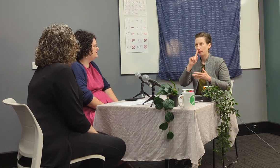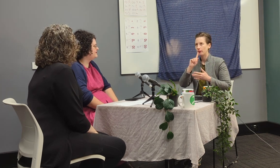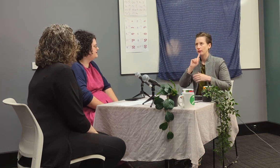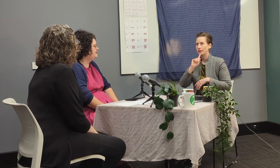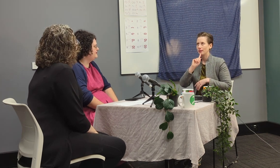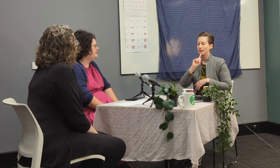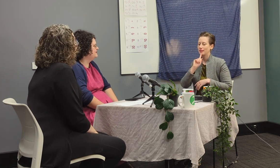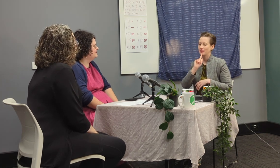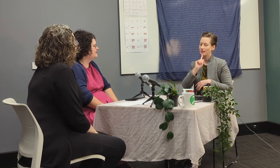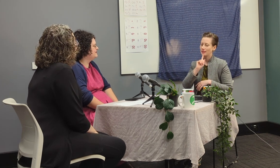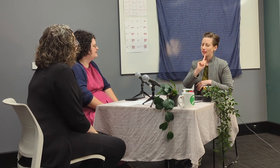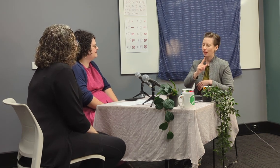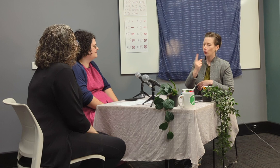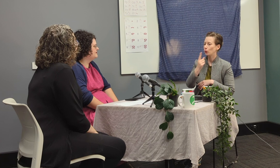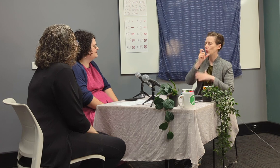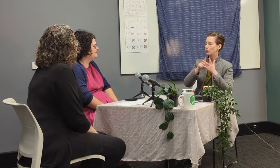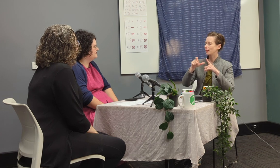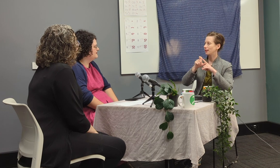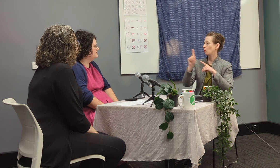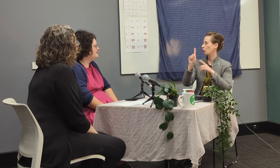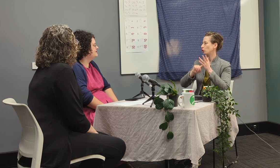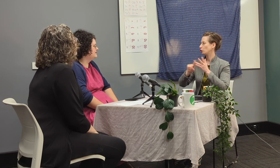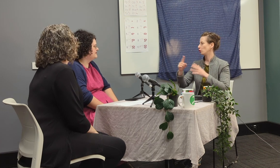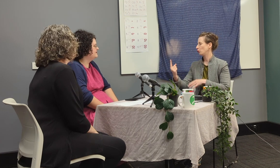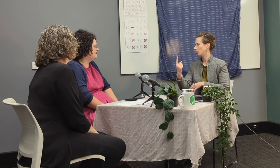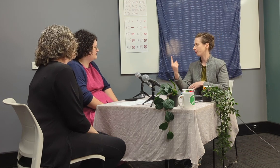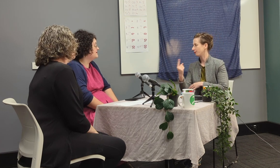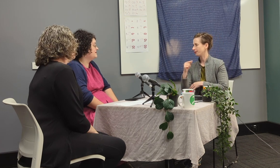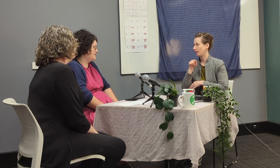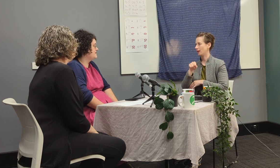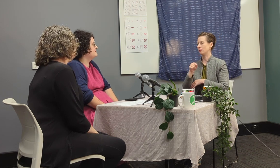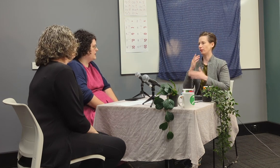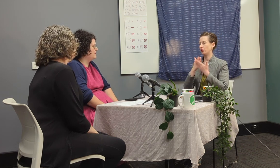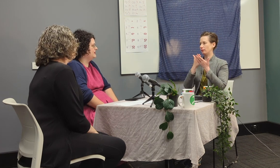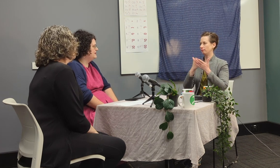This is how people explain who did what to do whom.